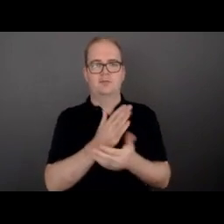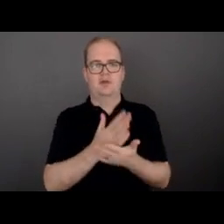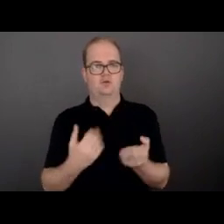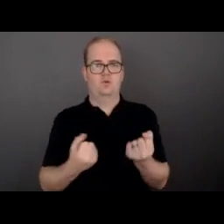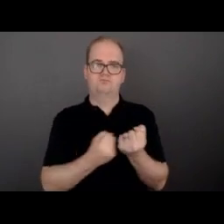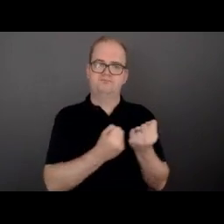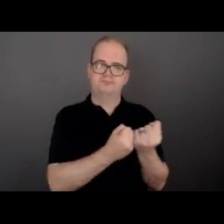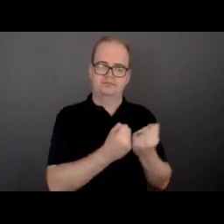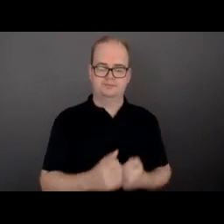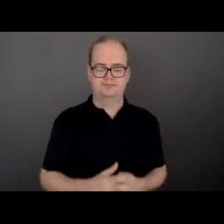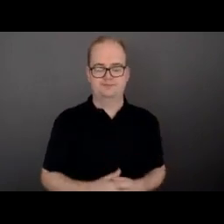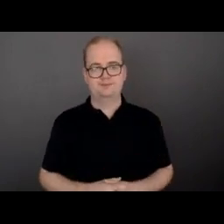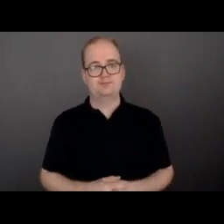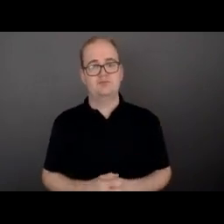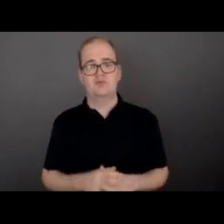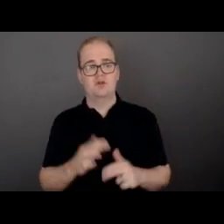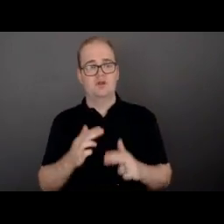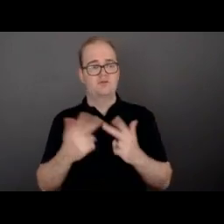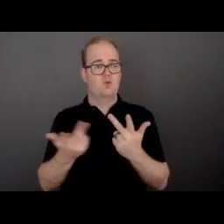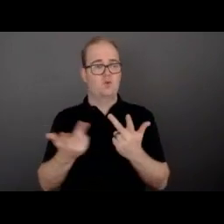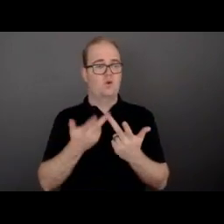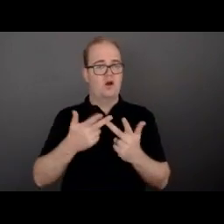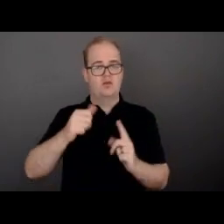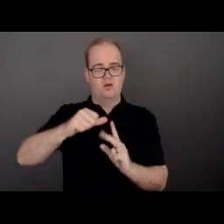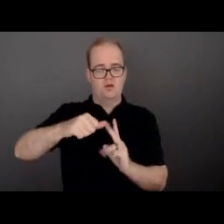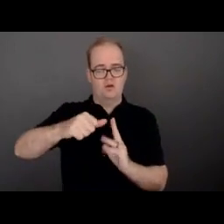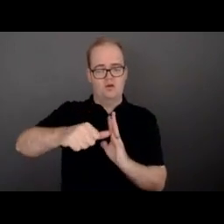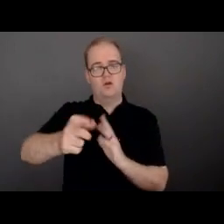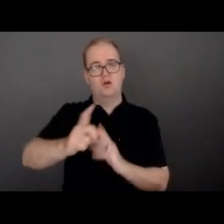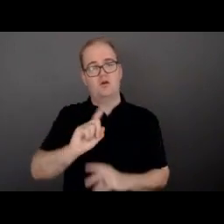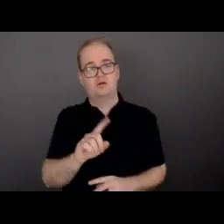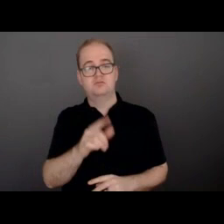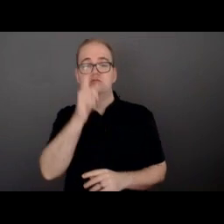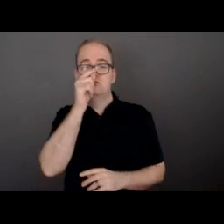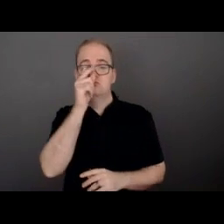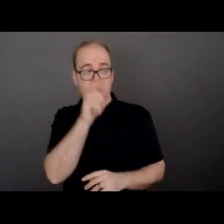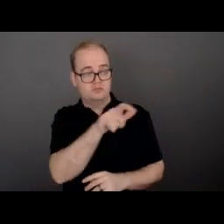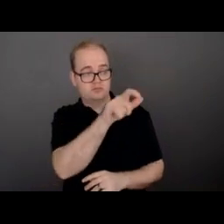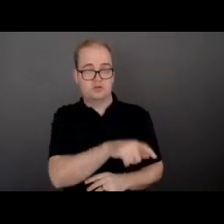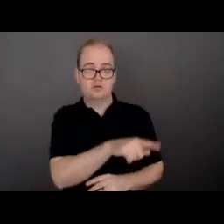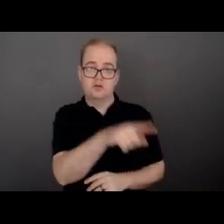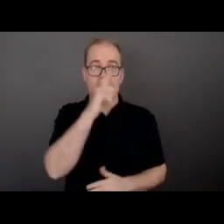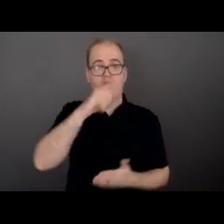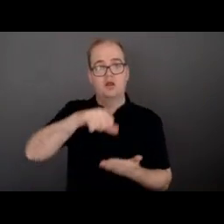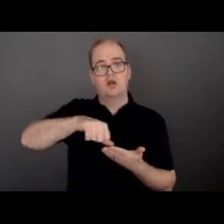In terms of other steps from there, the client might be able to apply for, like I said, a cross application.